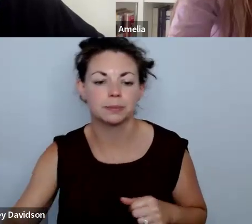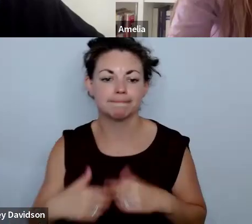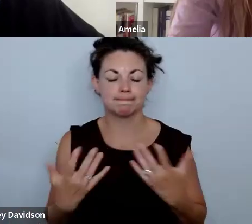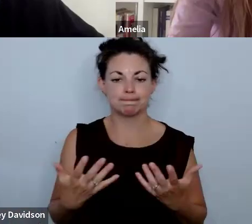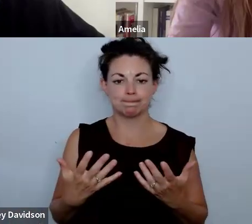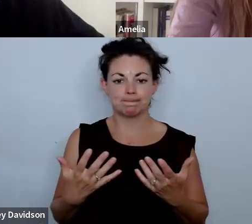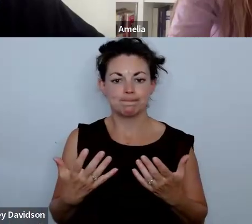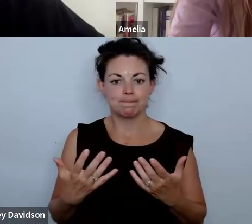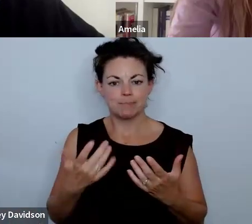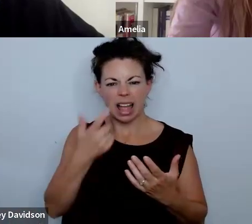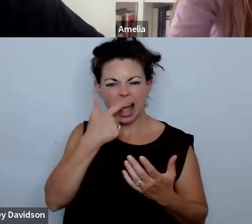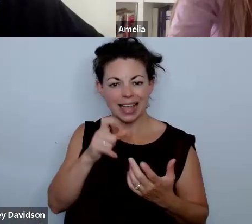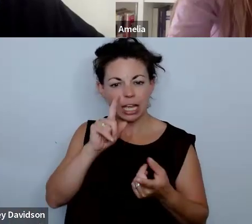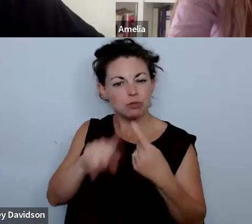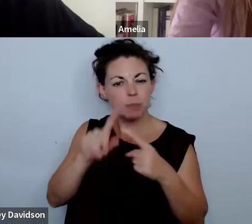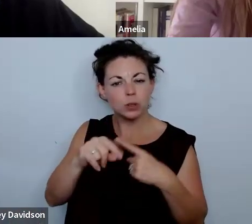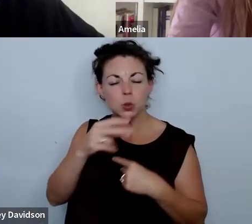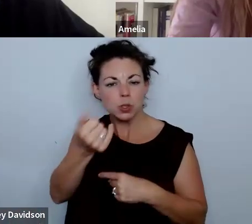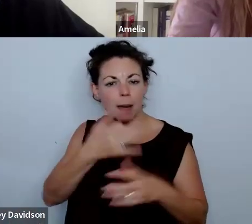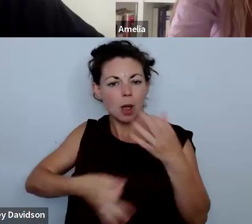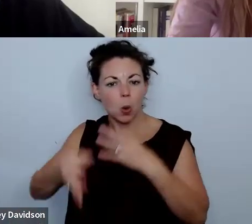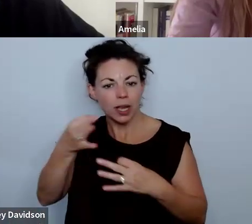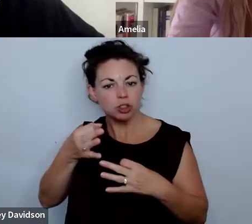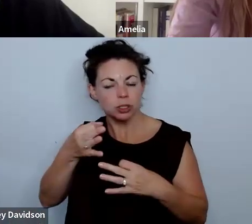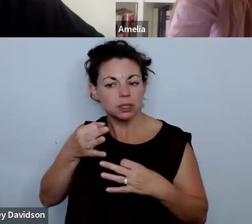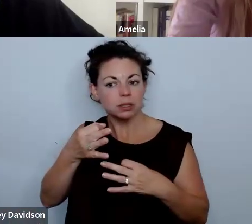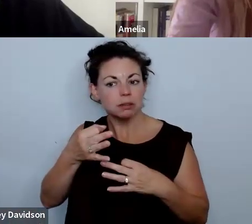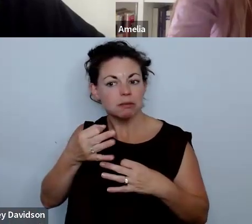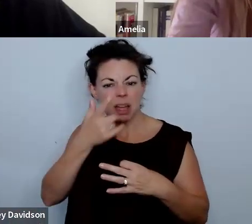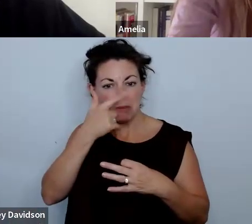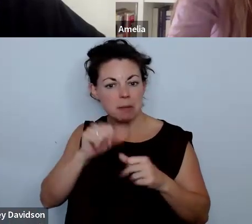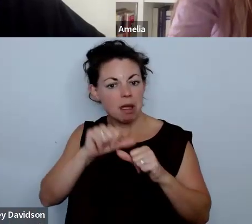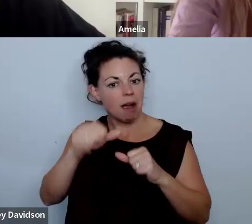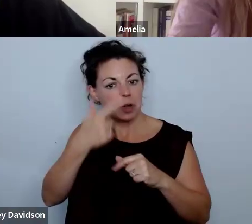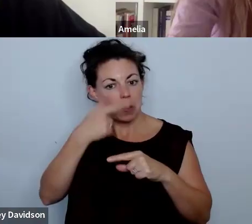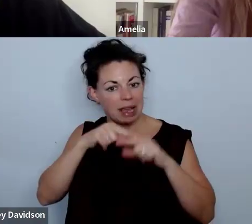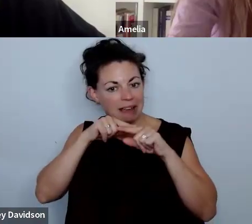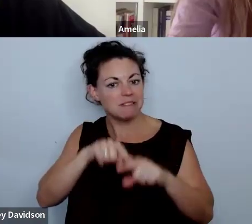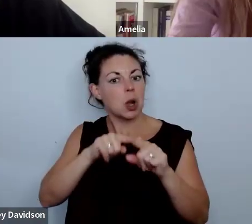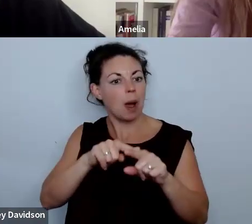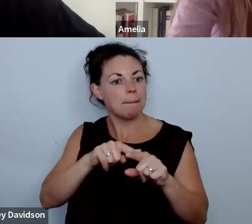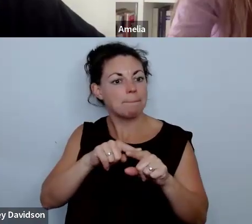One person asks "With regard to access to work, how do you think..." Sorry, not a great reader.